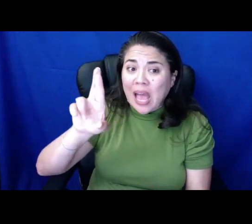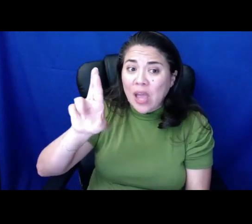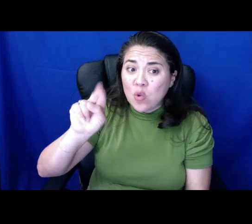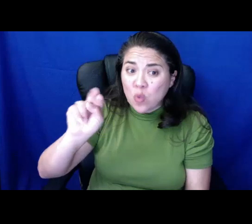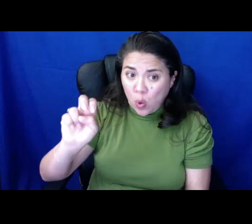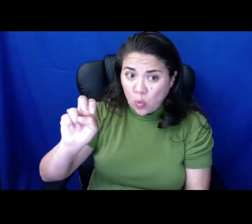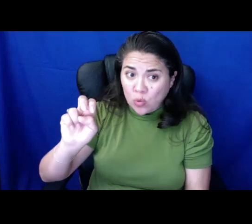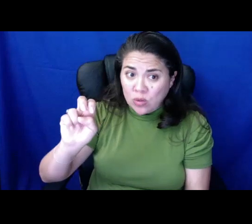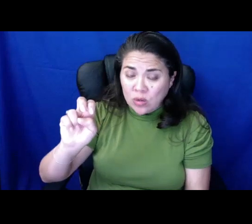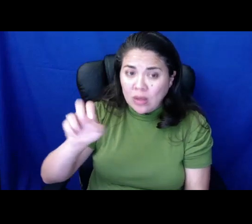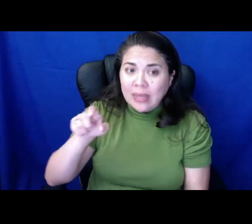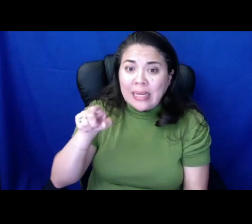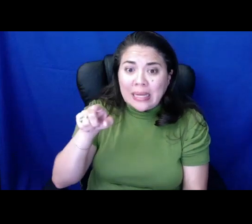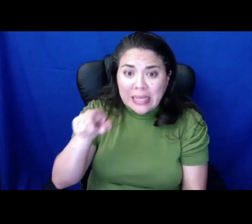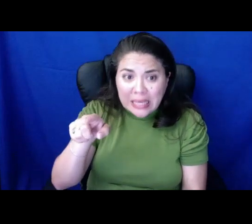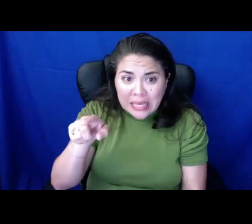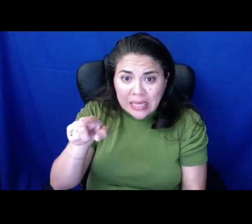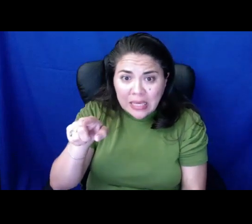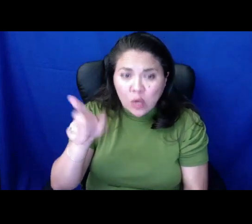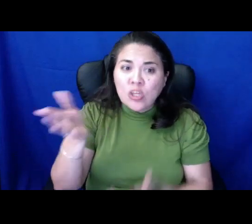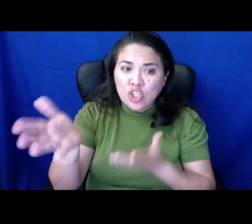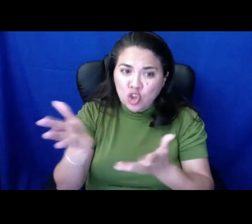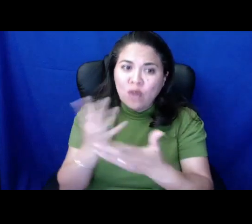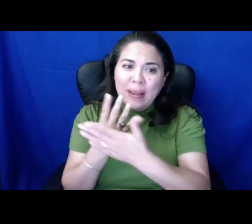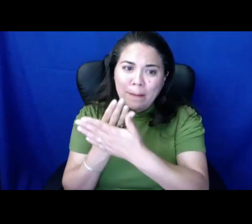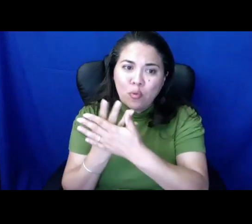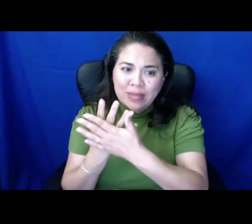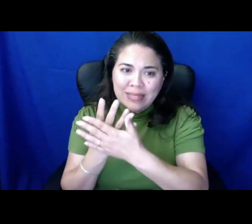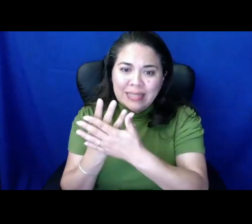Raymond Antrobus (He/Him): serving a prison sentence look like and.